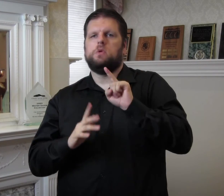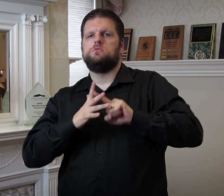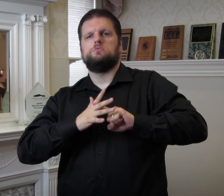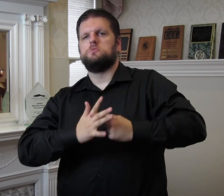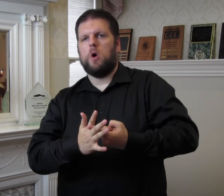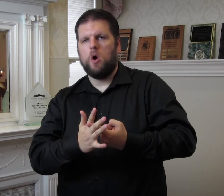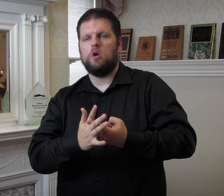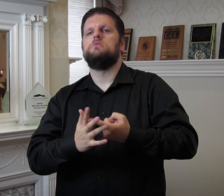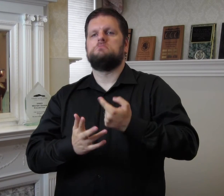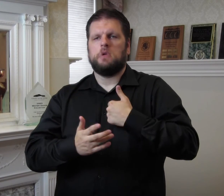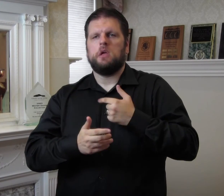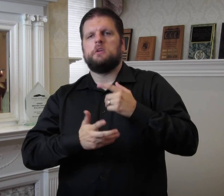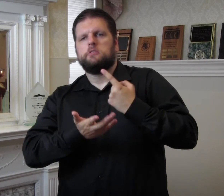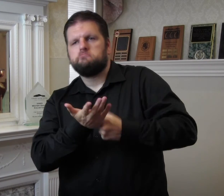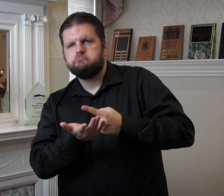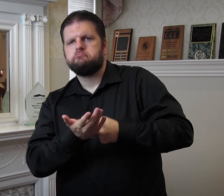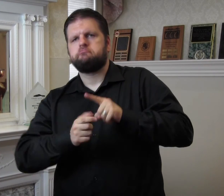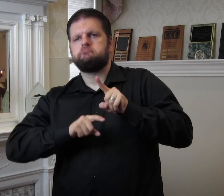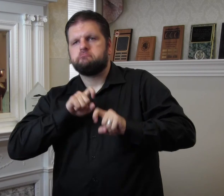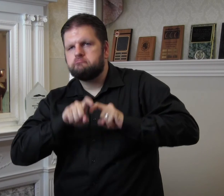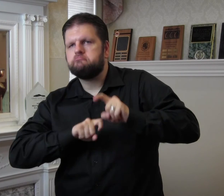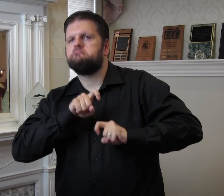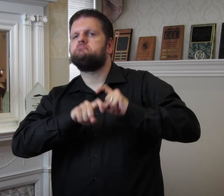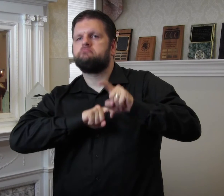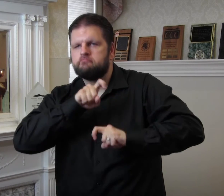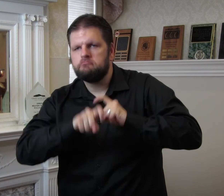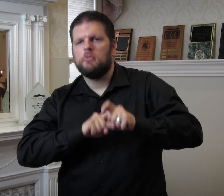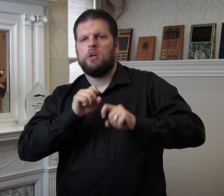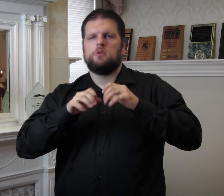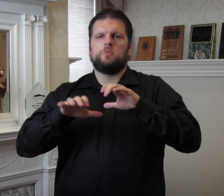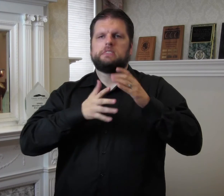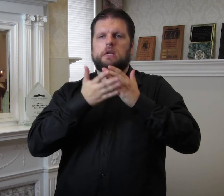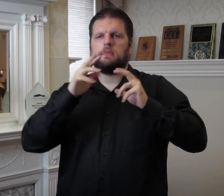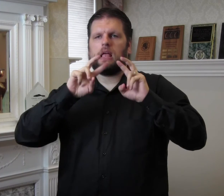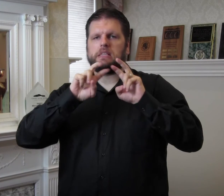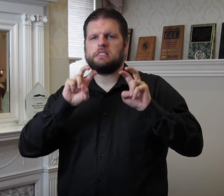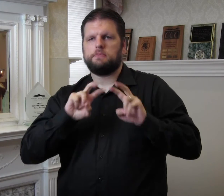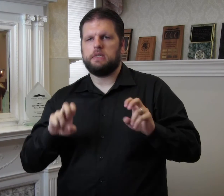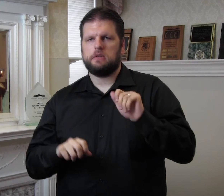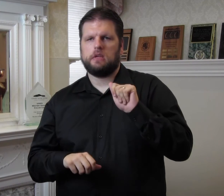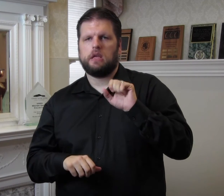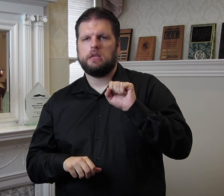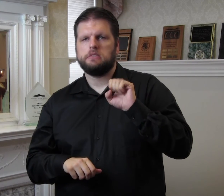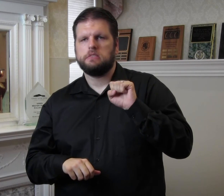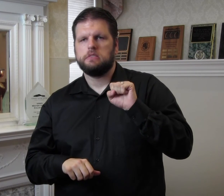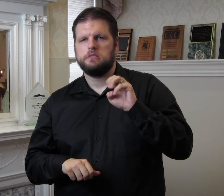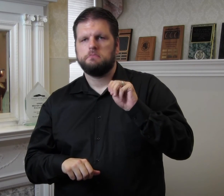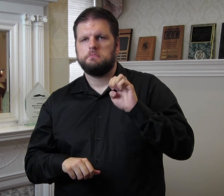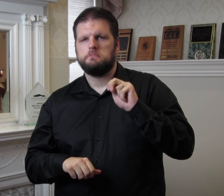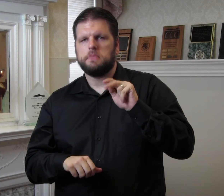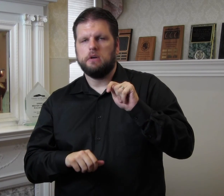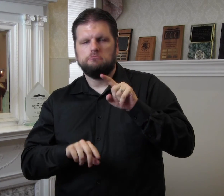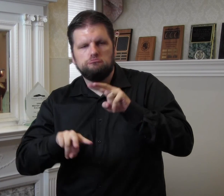Sometimes a person doesn't even know where to start, and so after some discussion and some assessment